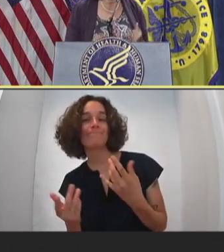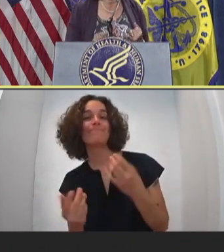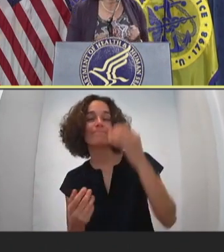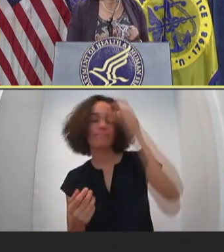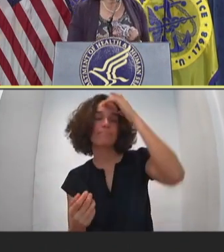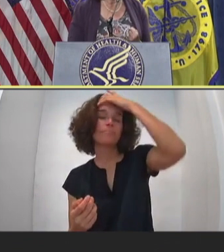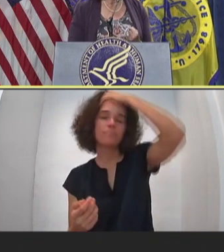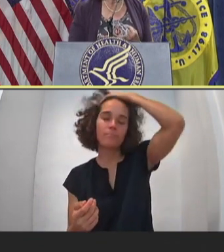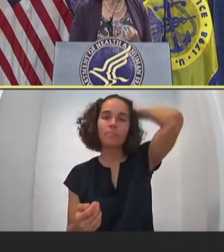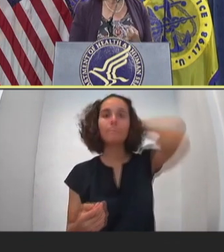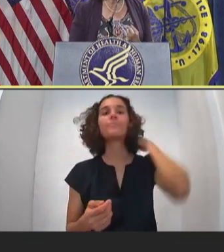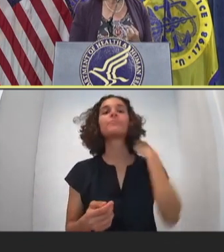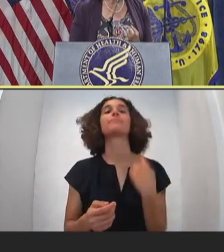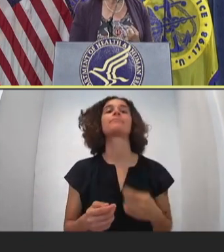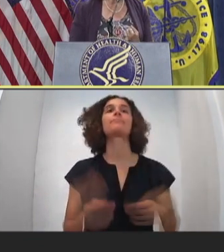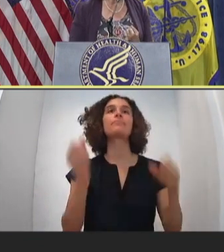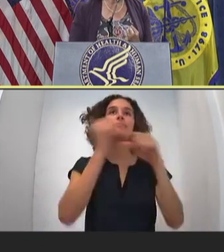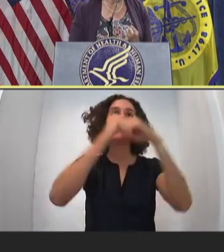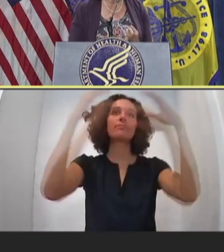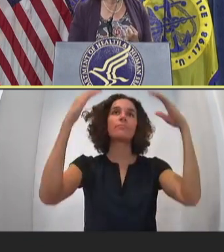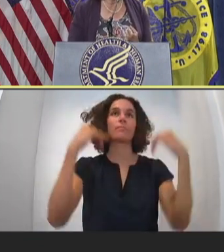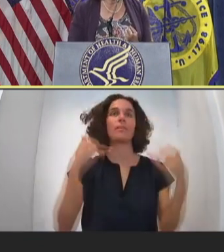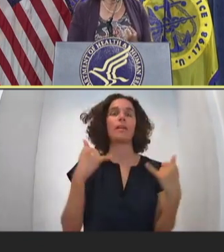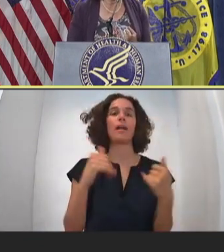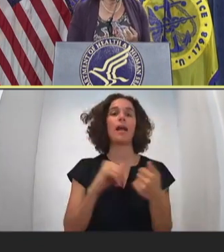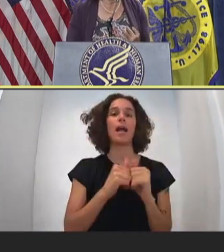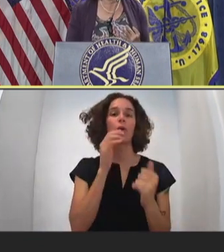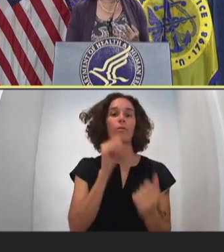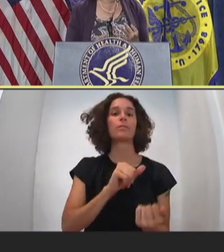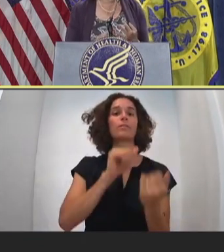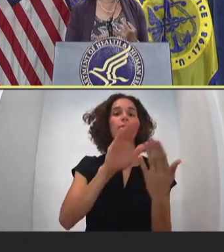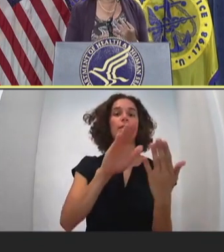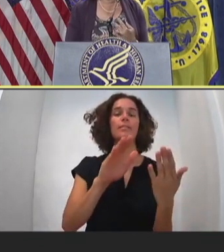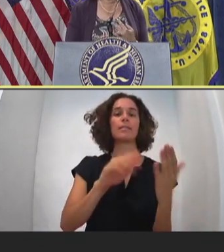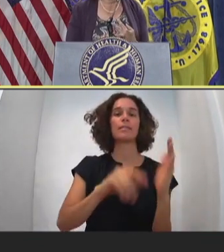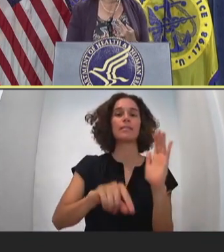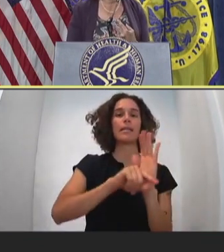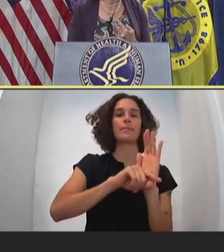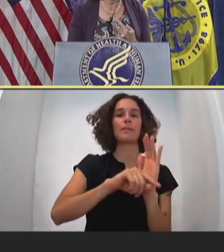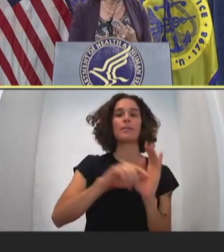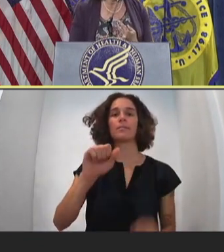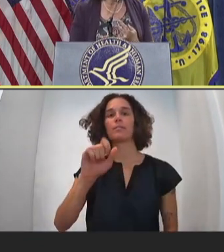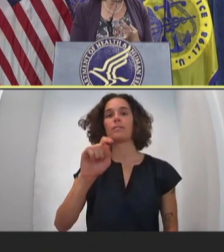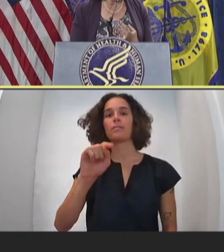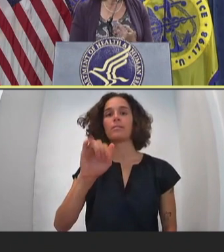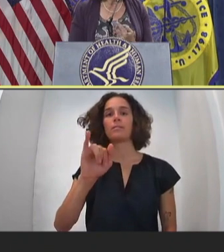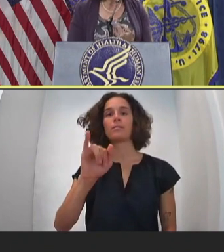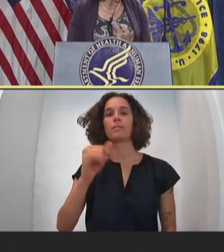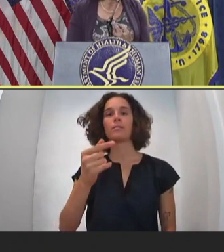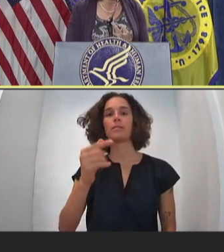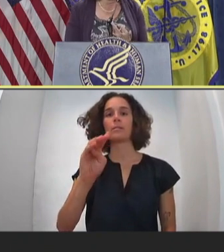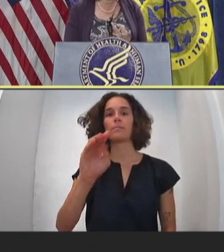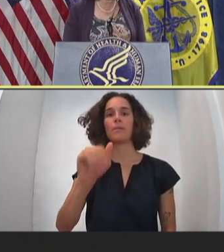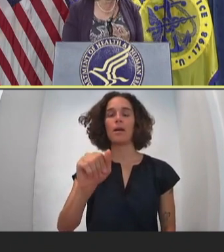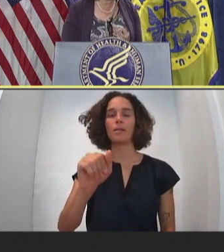you know, how are we going to address stigma? How are we going to address the anti-vaccine